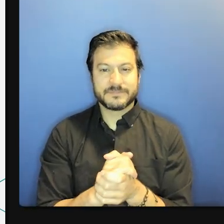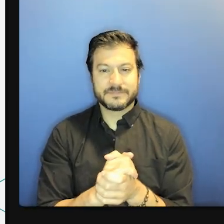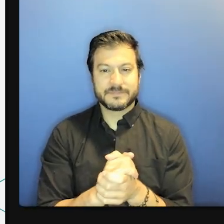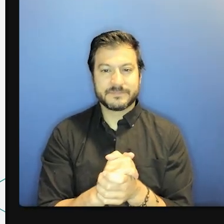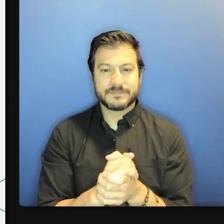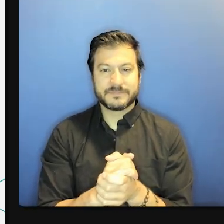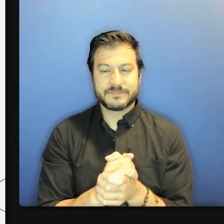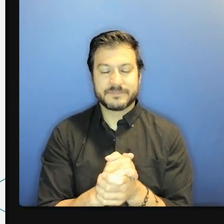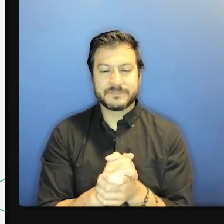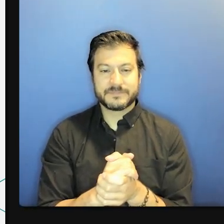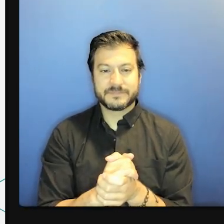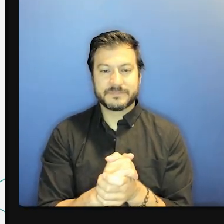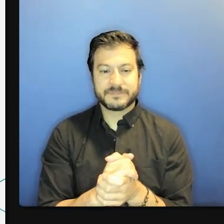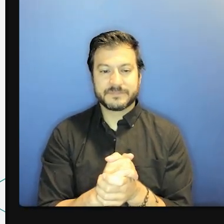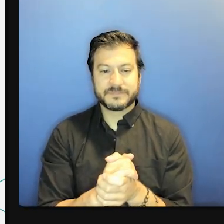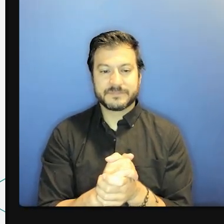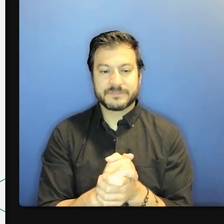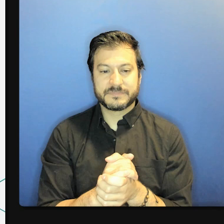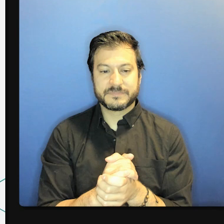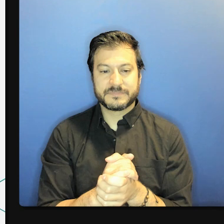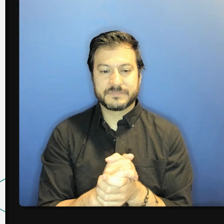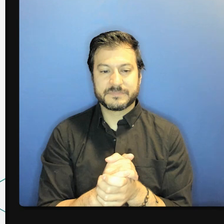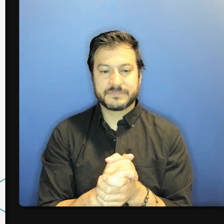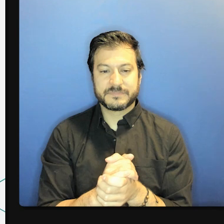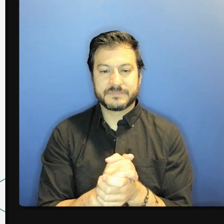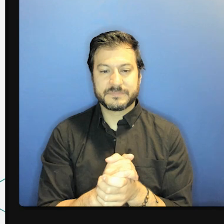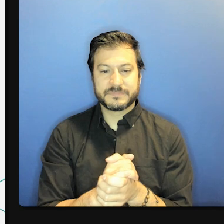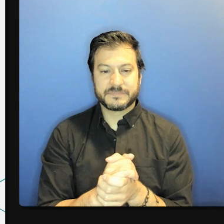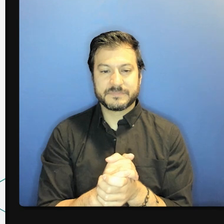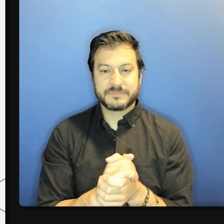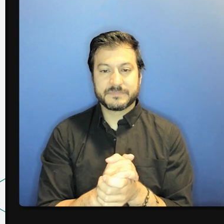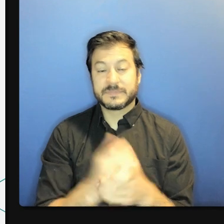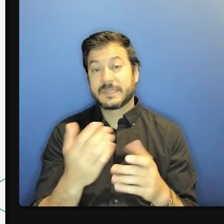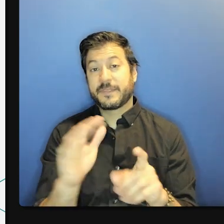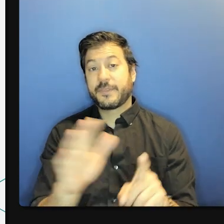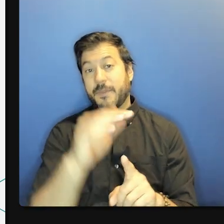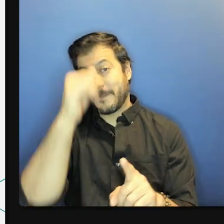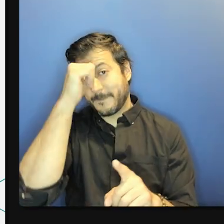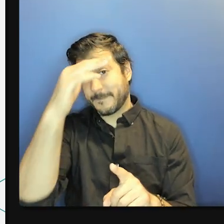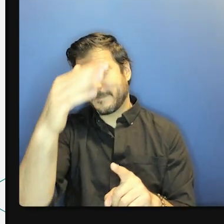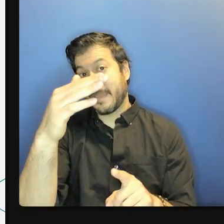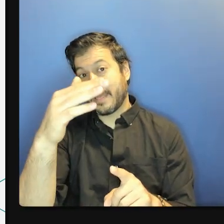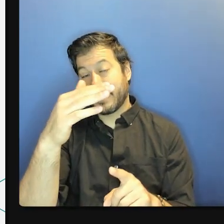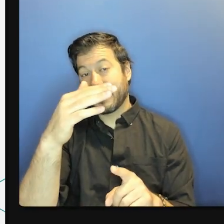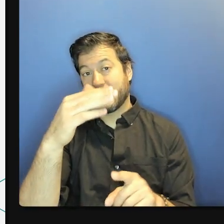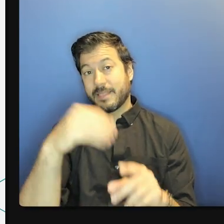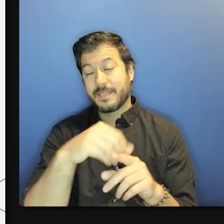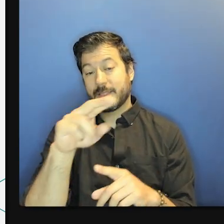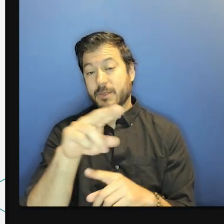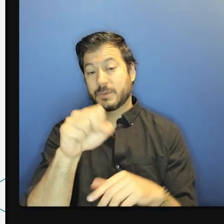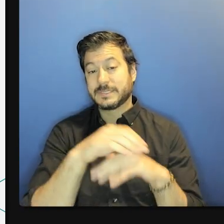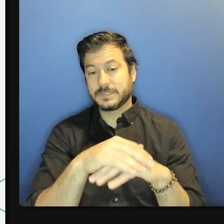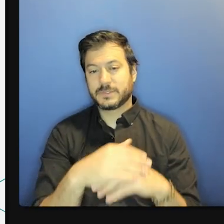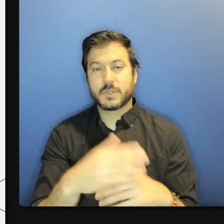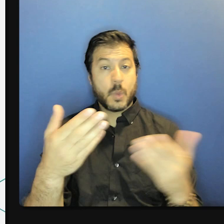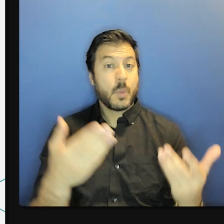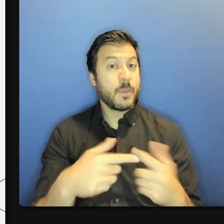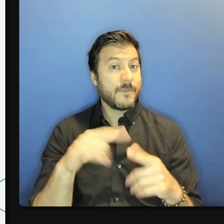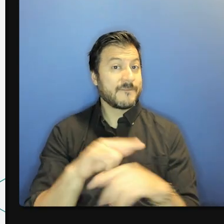[SPEAKING PORTUGUESE] And here's their male air traffic controller in US English.